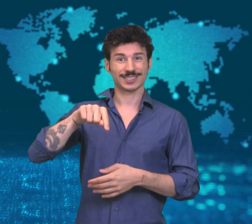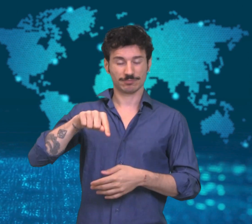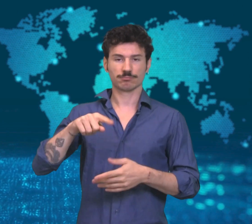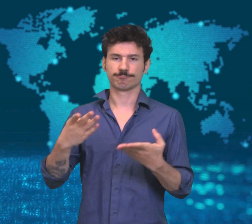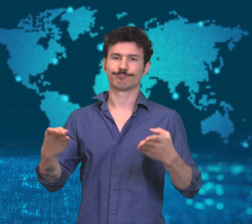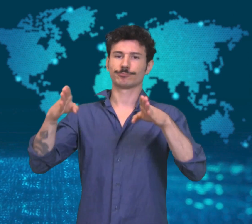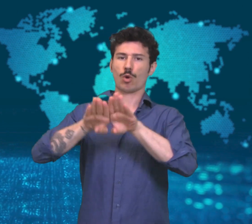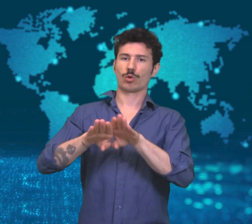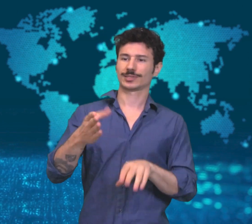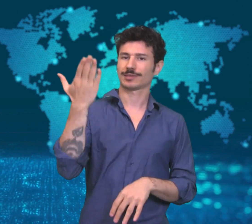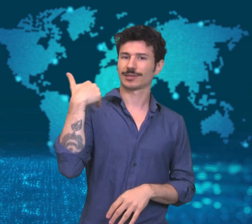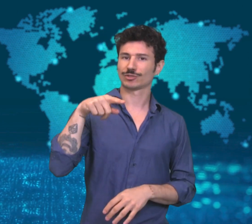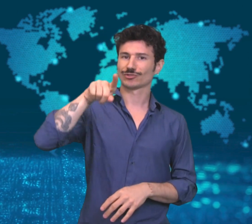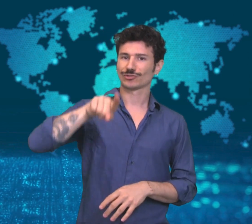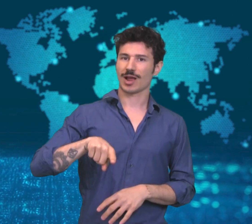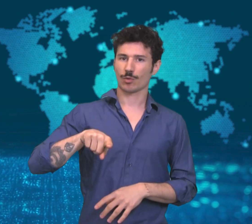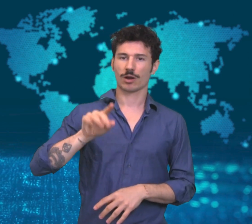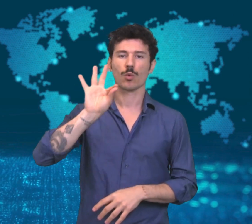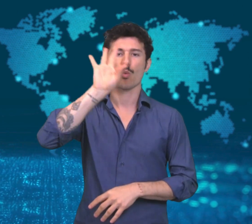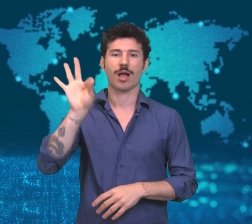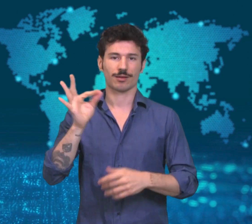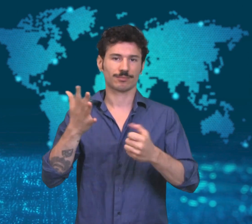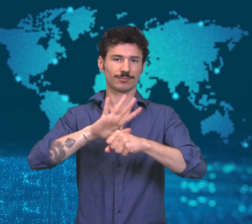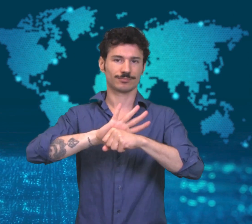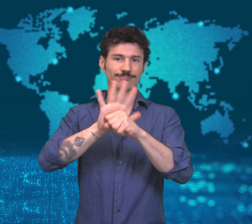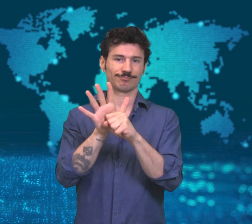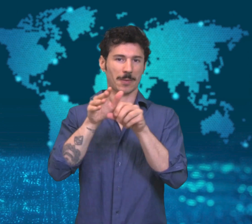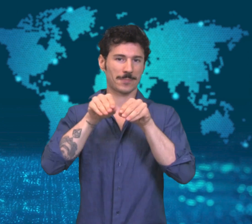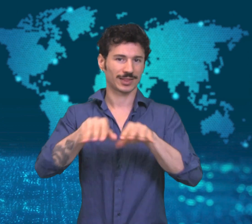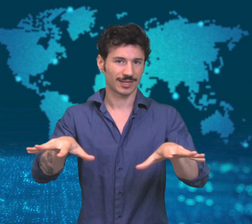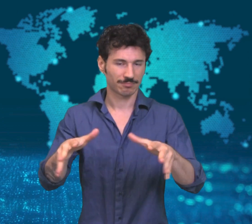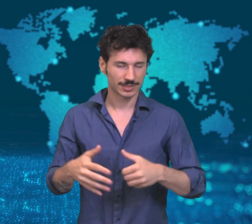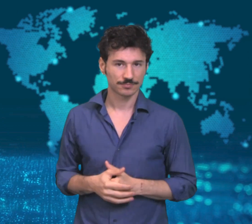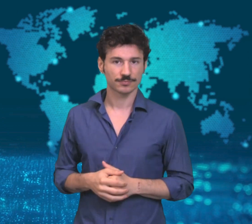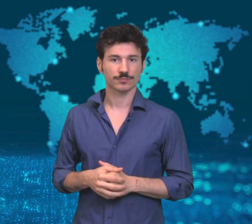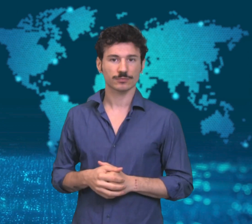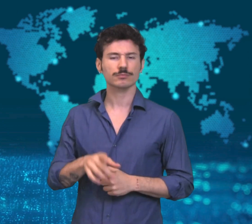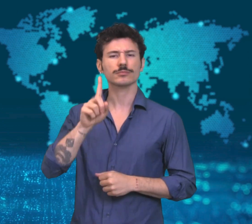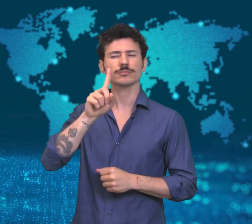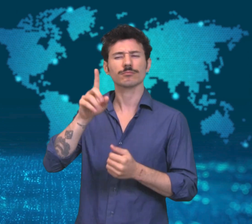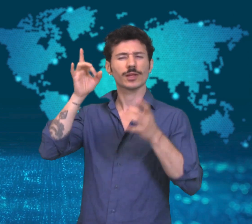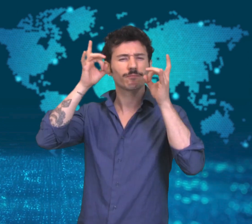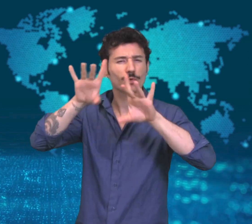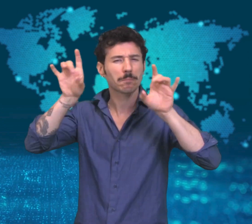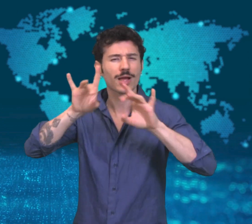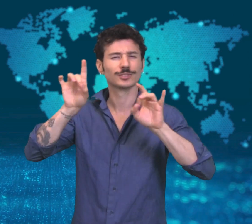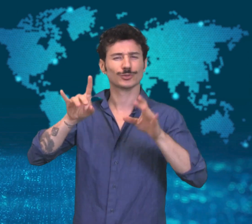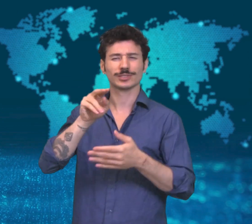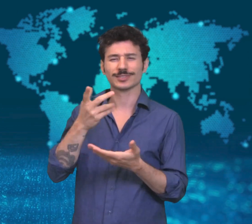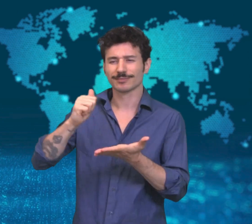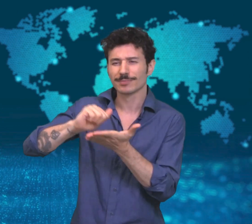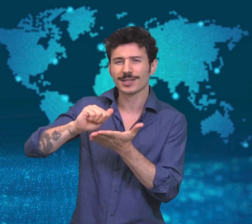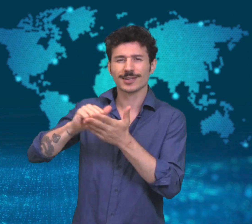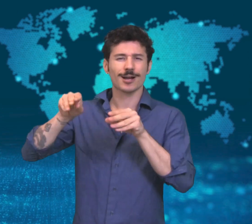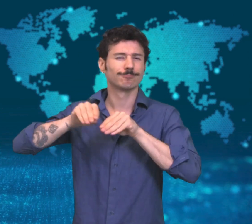the COVID-19 pandemic. News report that the destruction is an apparent